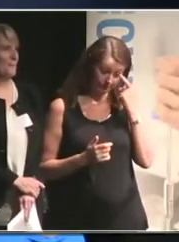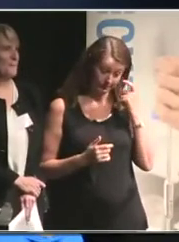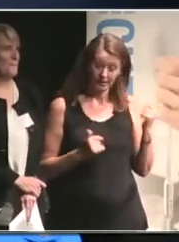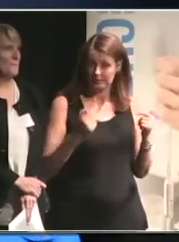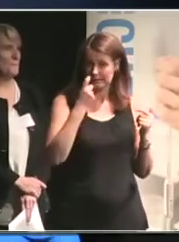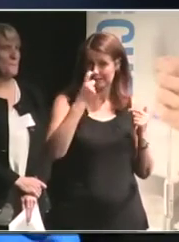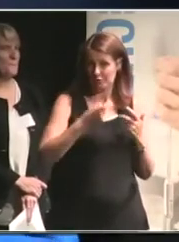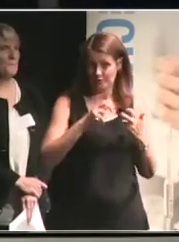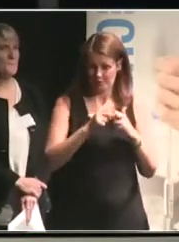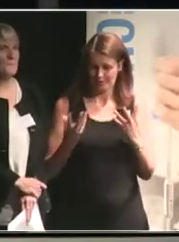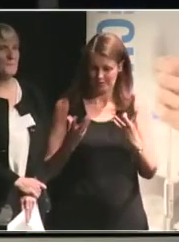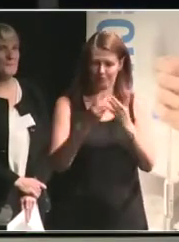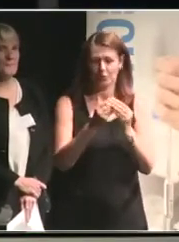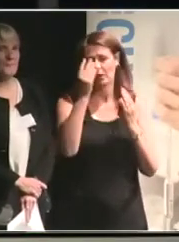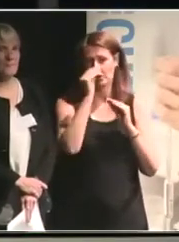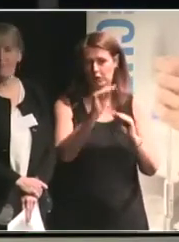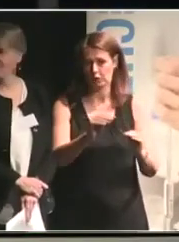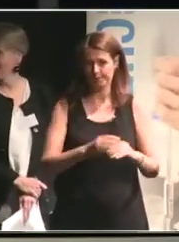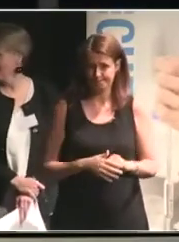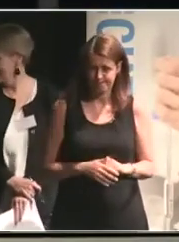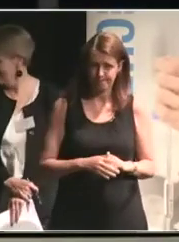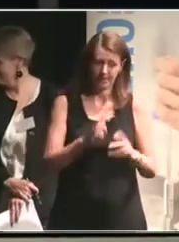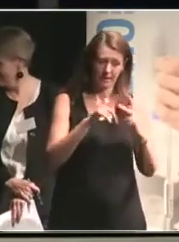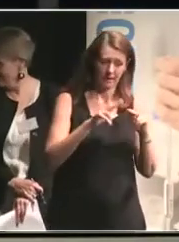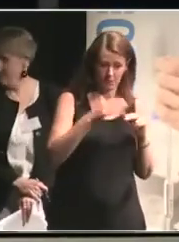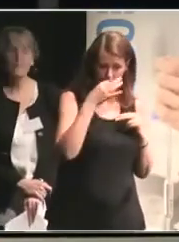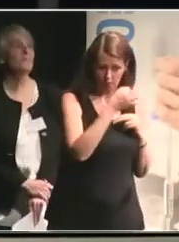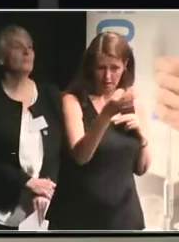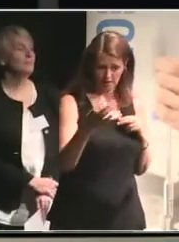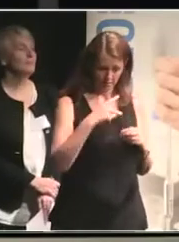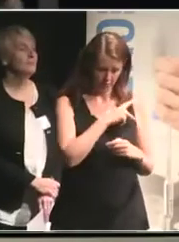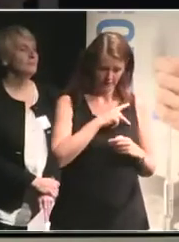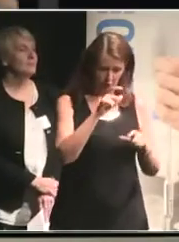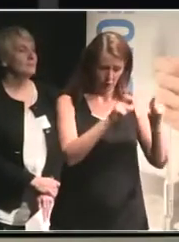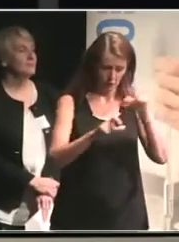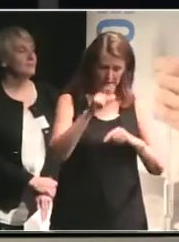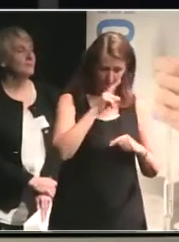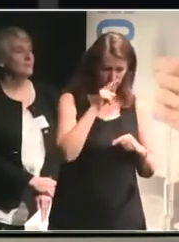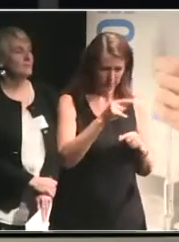that has to go with education. If you ask a bunch of professional chemists is this greenwashing?